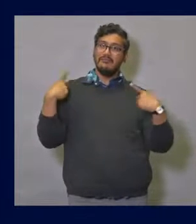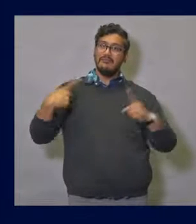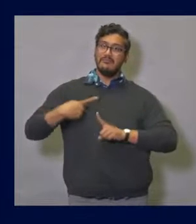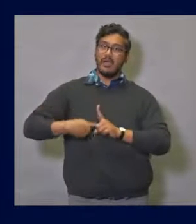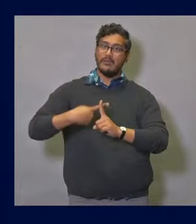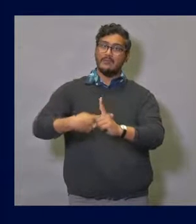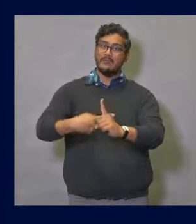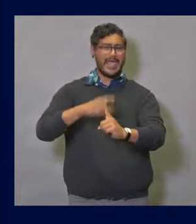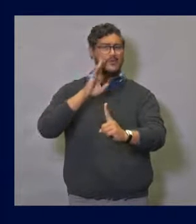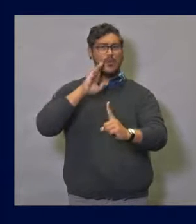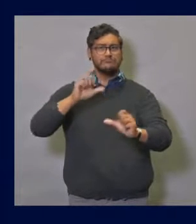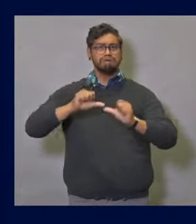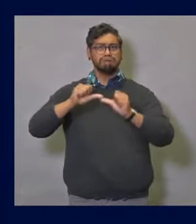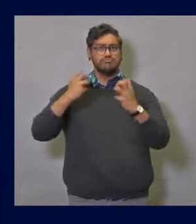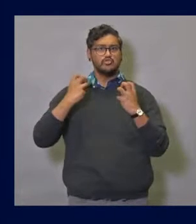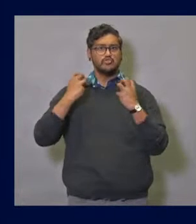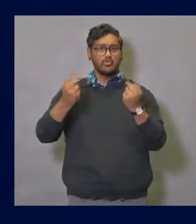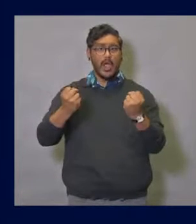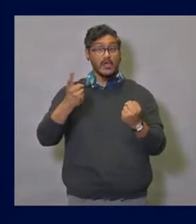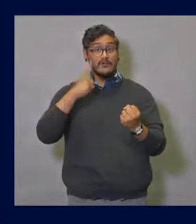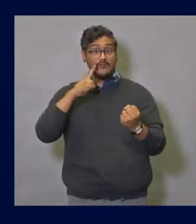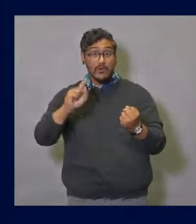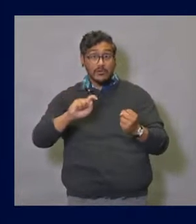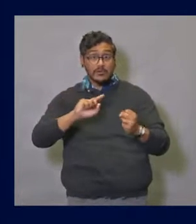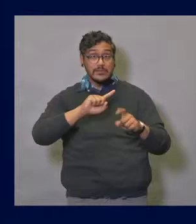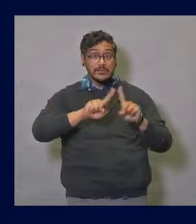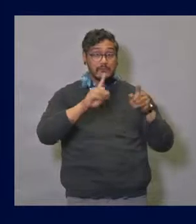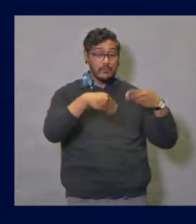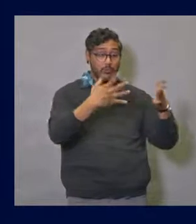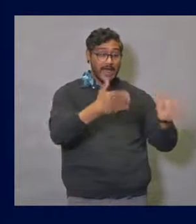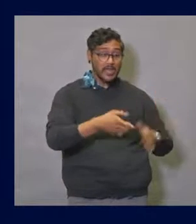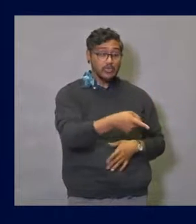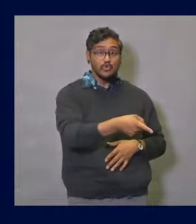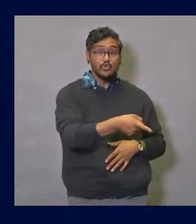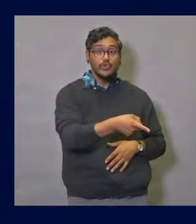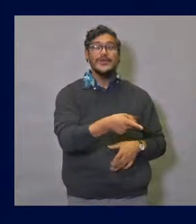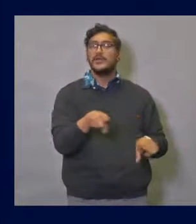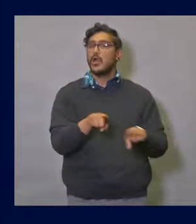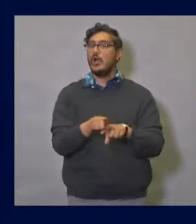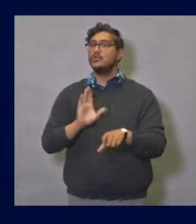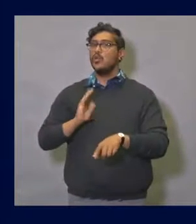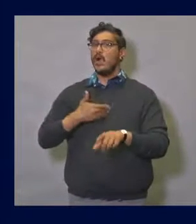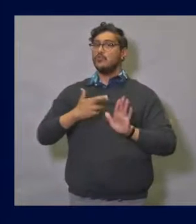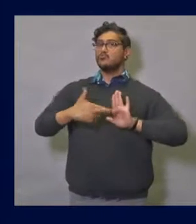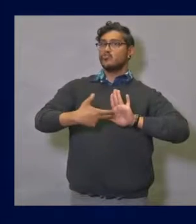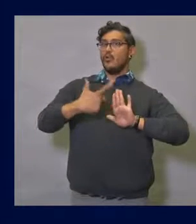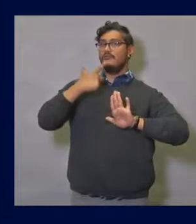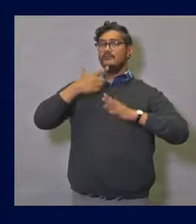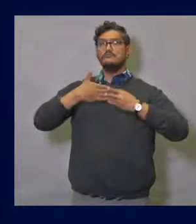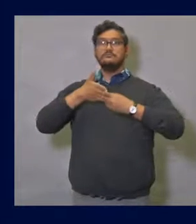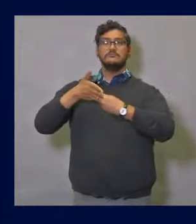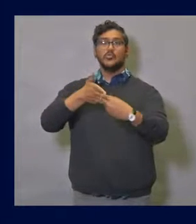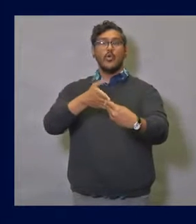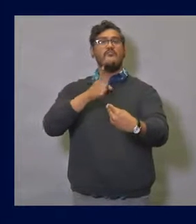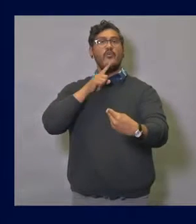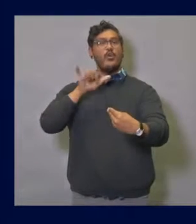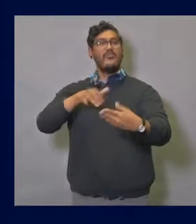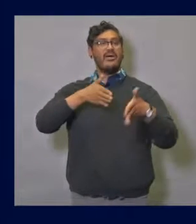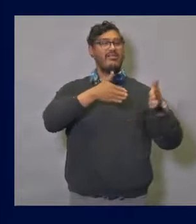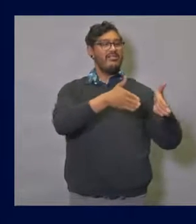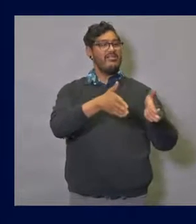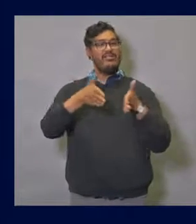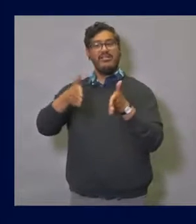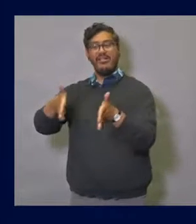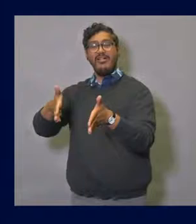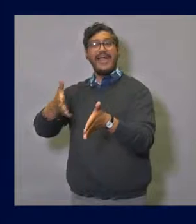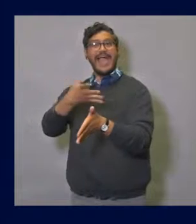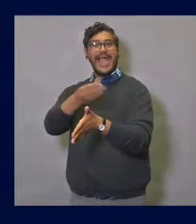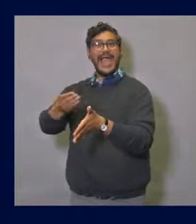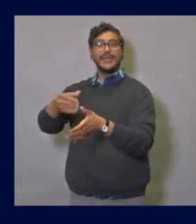GRAN PARTE DE LO QUE SALUD